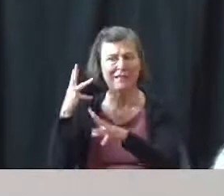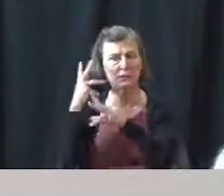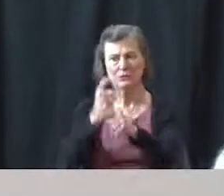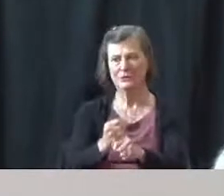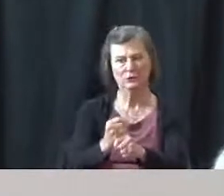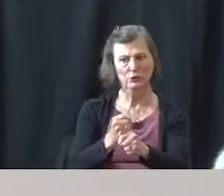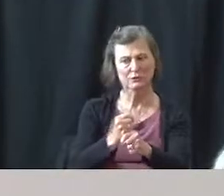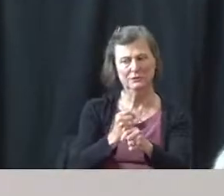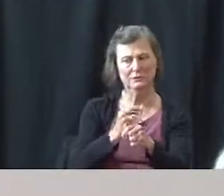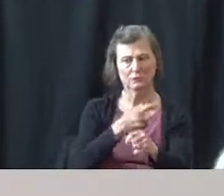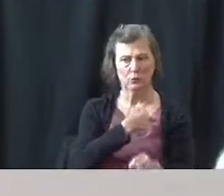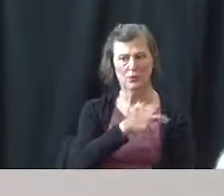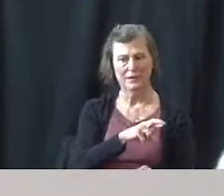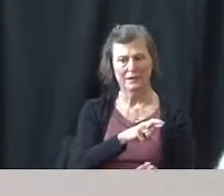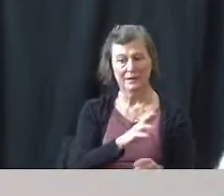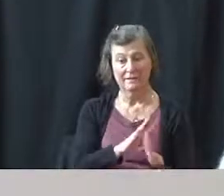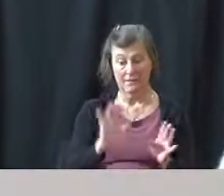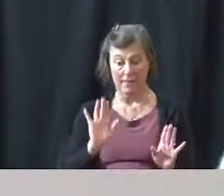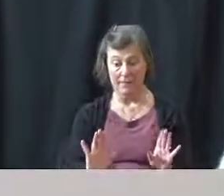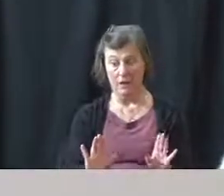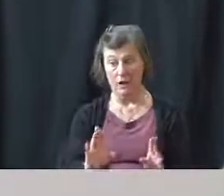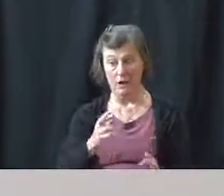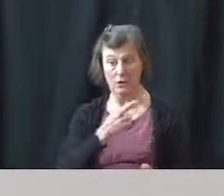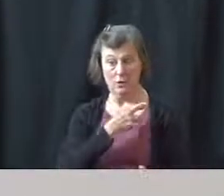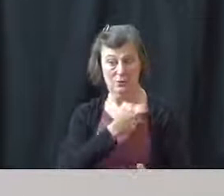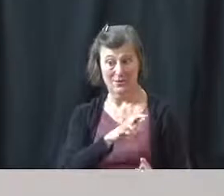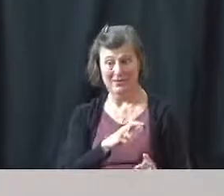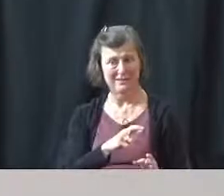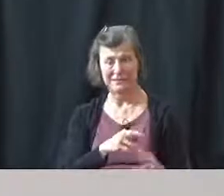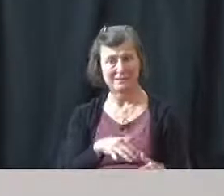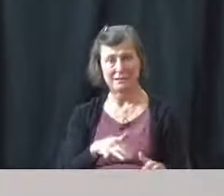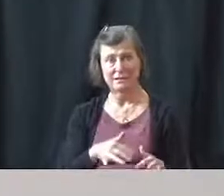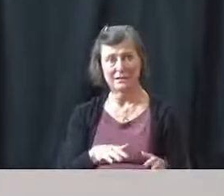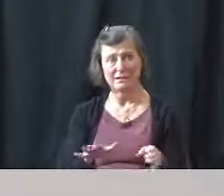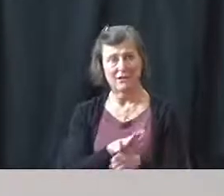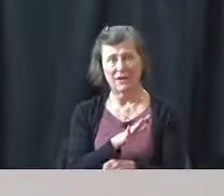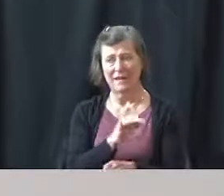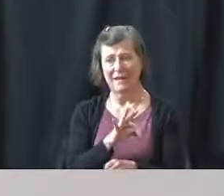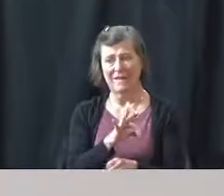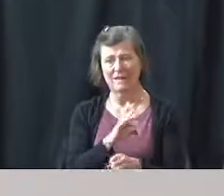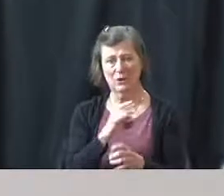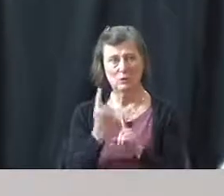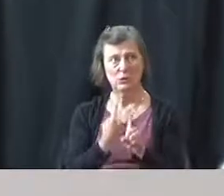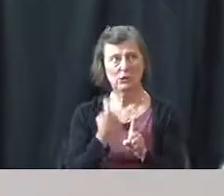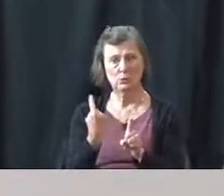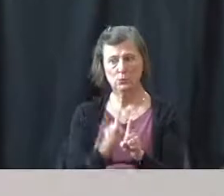And, from their perspective, those religions were so full of rote rituals, inscrutable